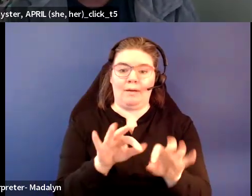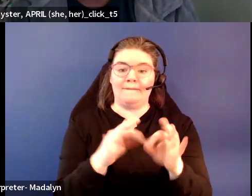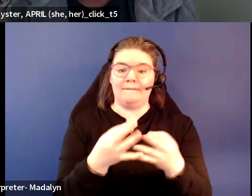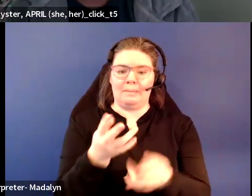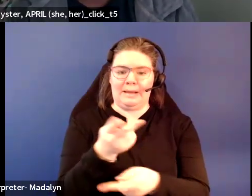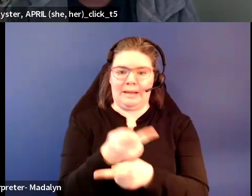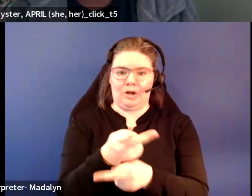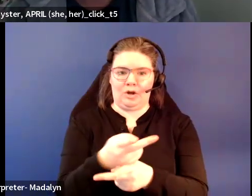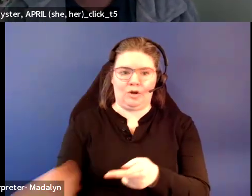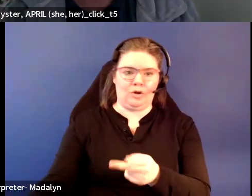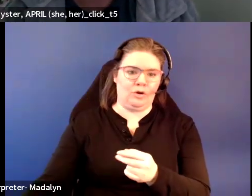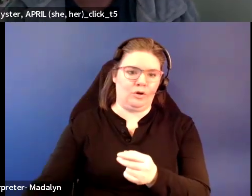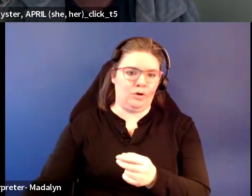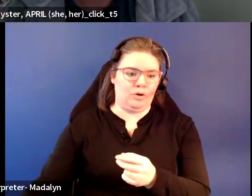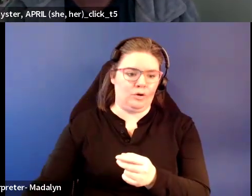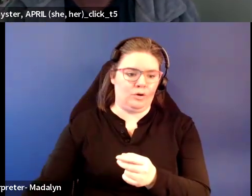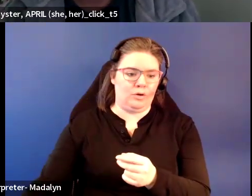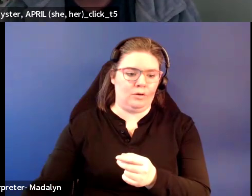Sierra Royster, APRIL (she, her): like your primary physician offices.